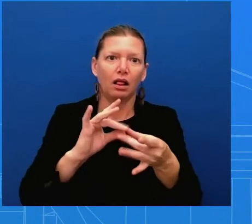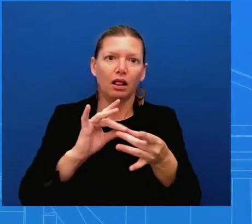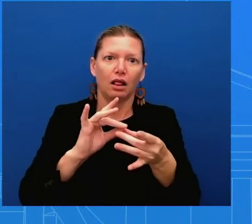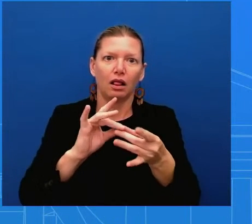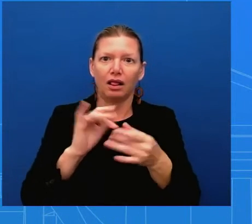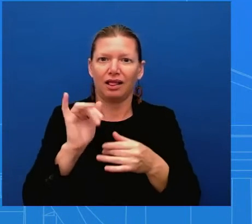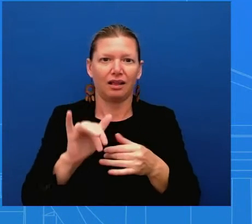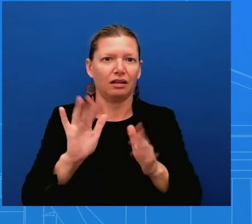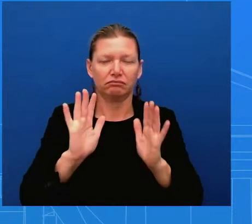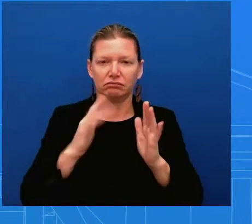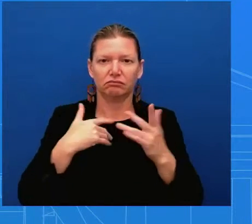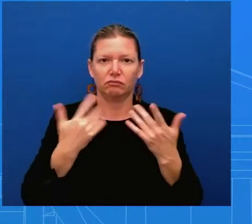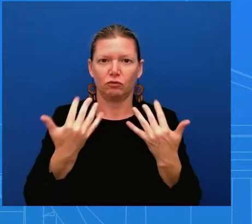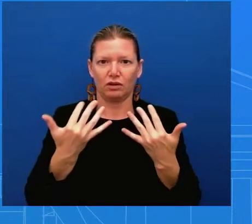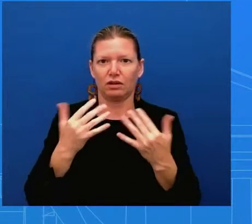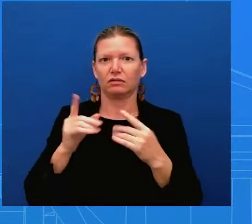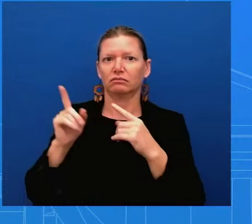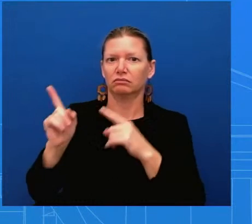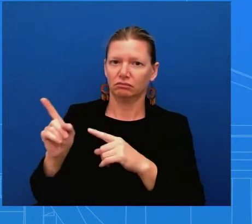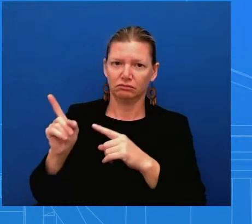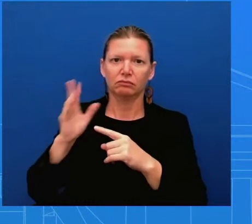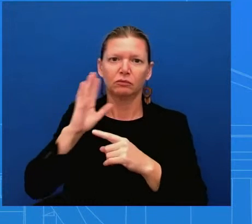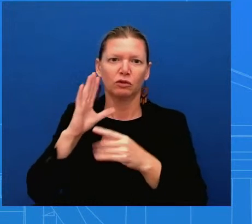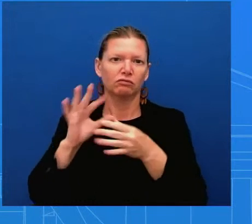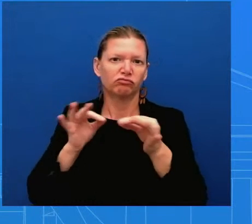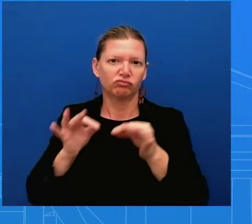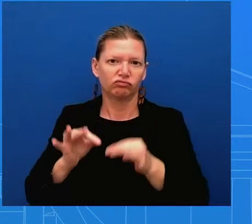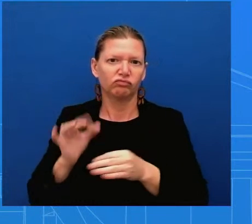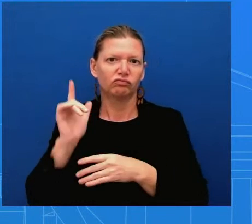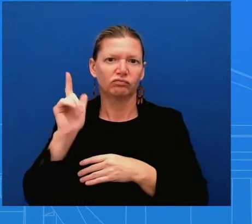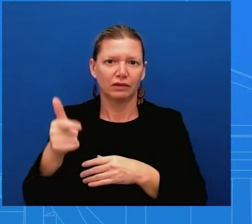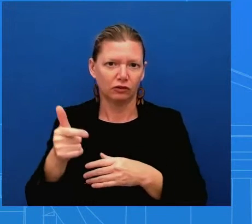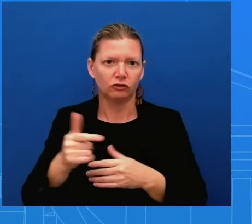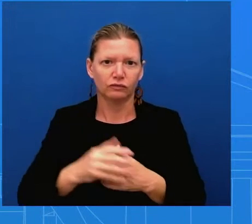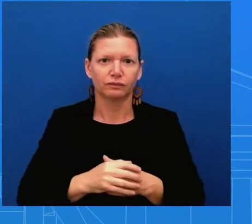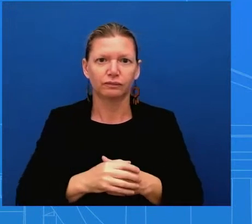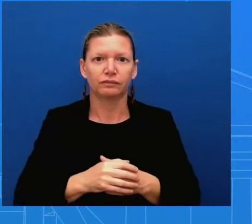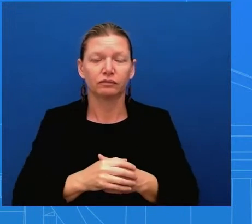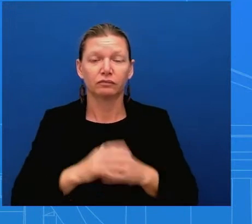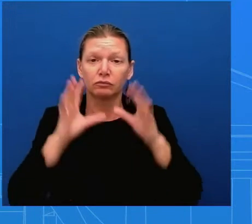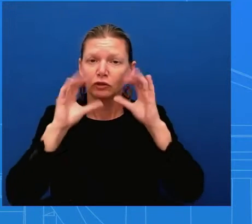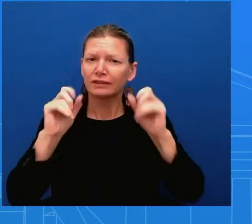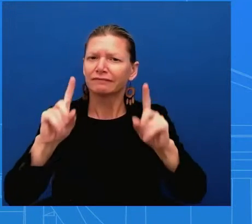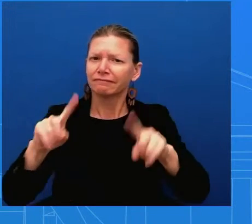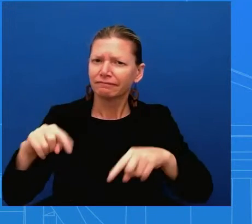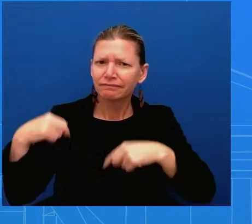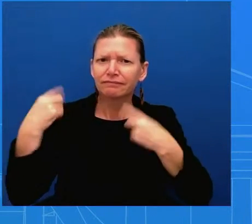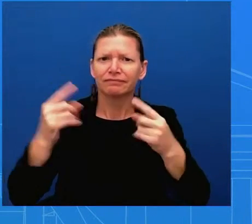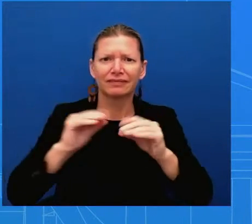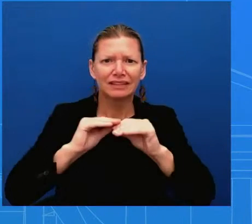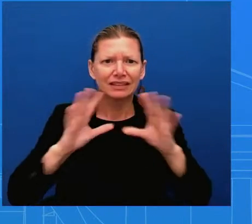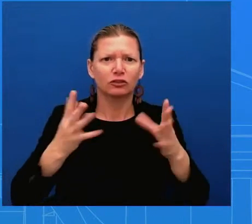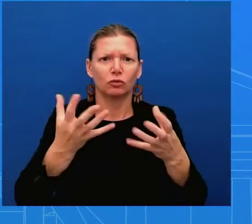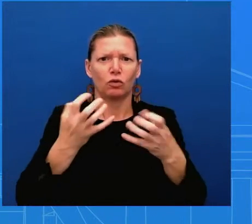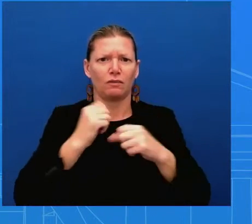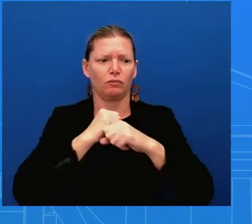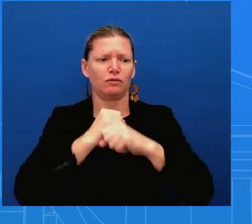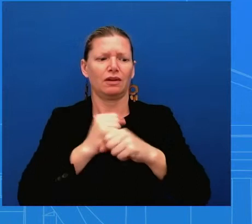But we are all about -- and this President has been very clear -- protecting American workers, protecting American businesses. And we're going to continue to do that